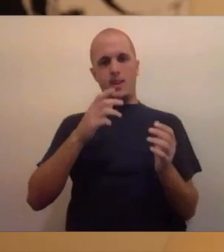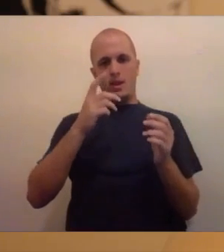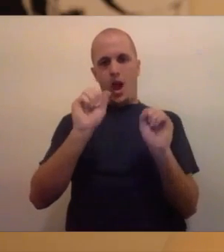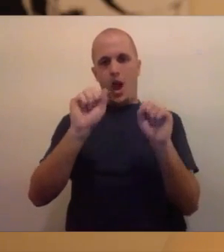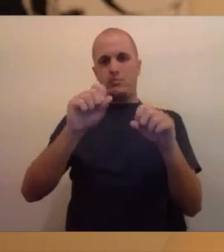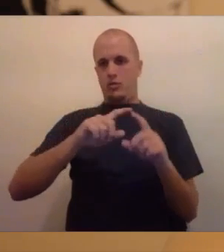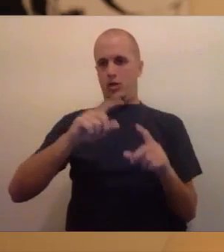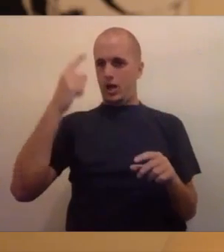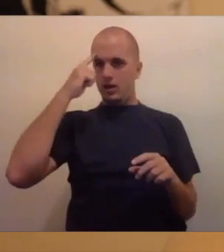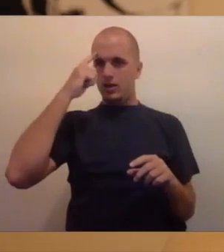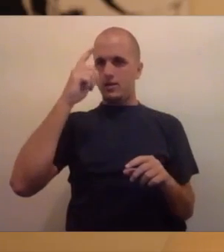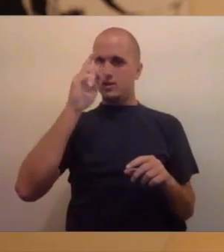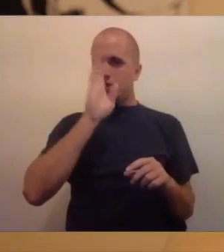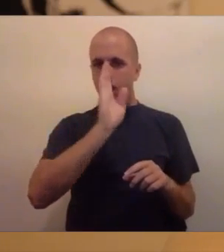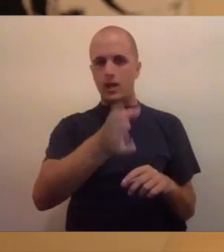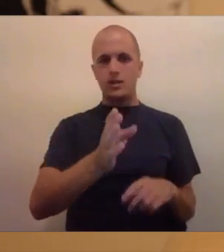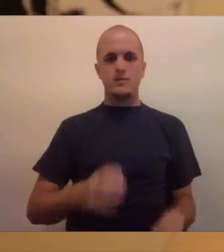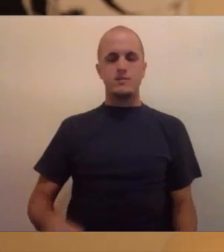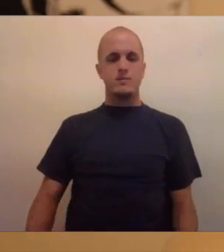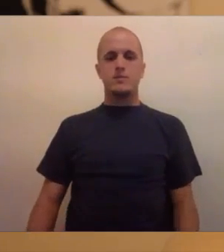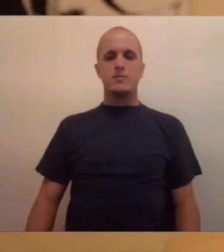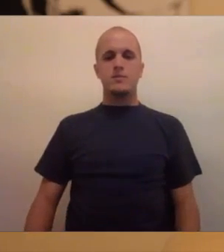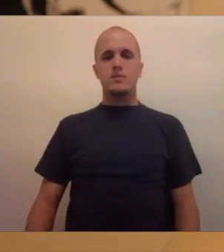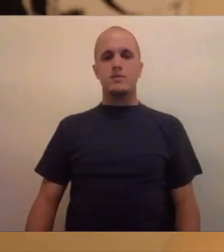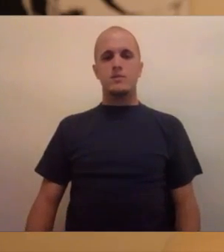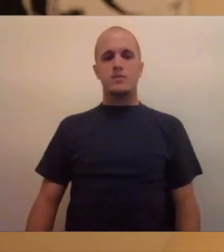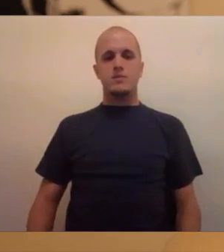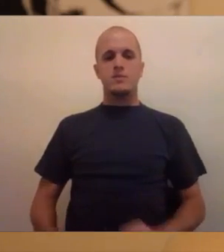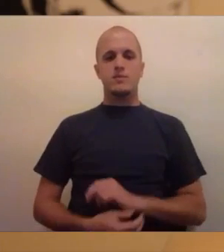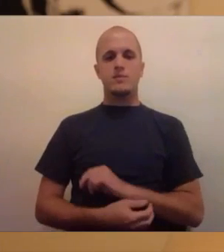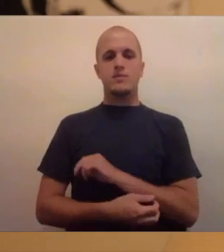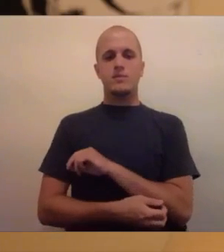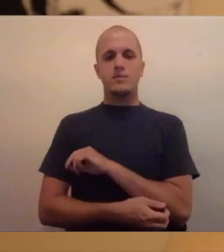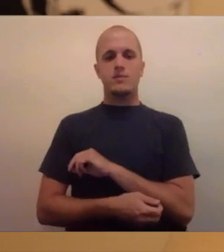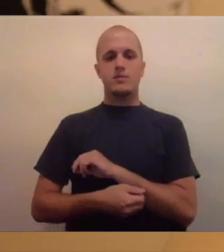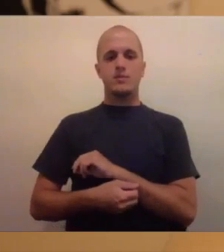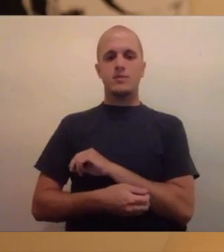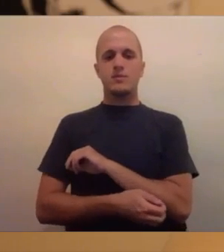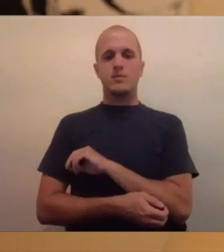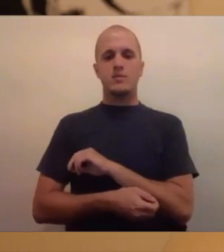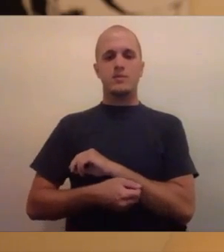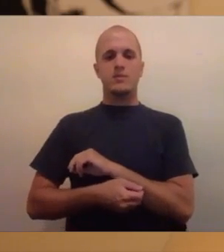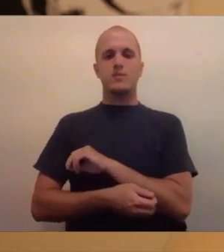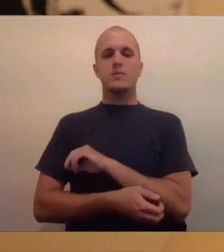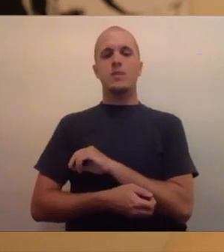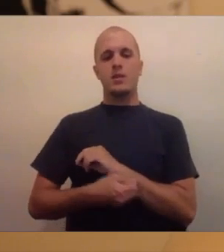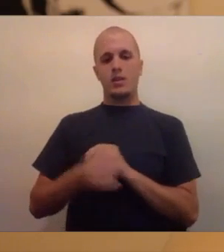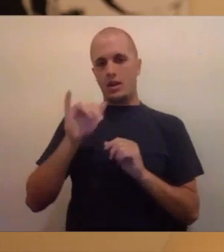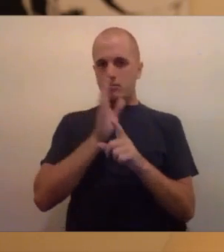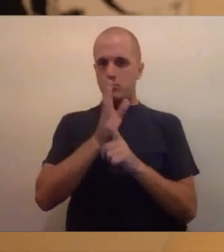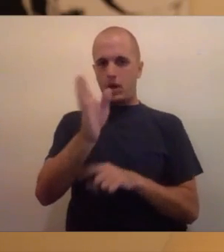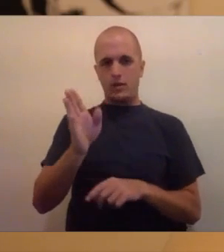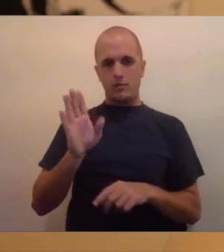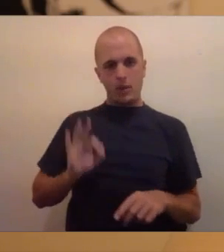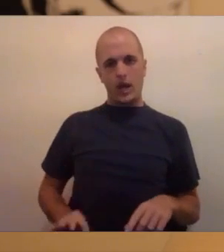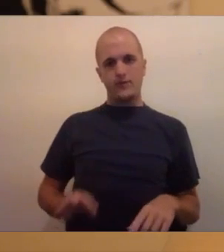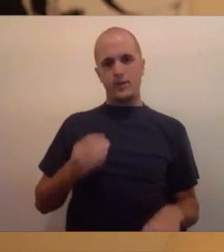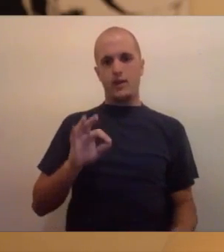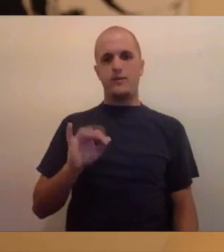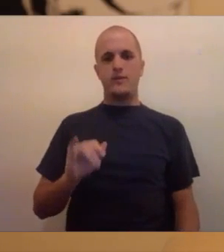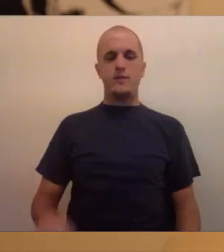a lot of clarity in your life, and you begin to think straight.